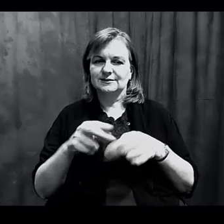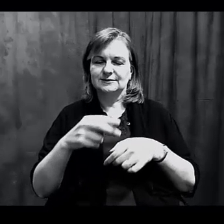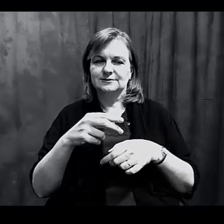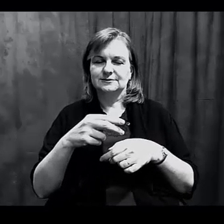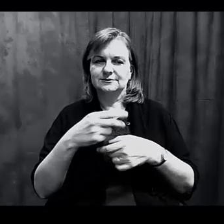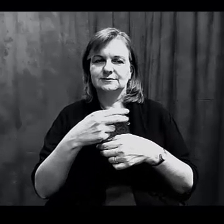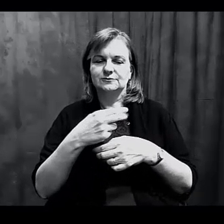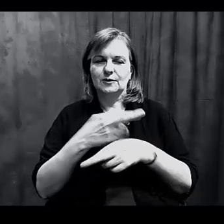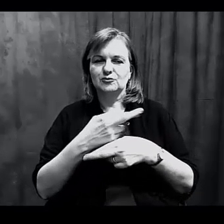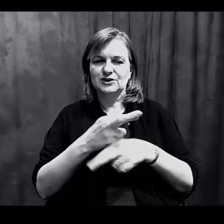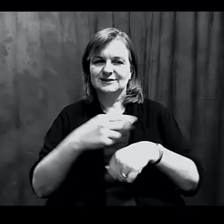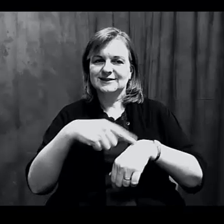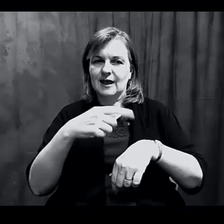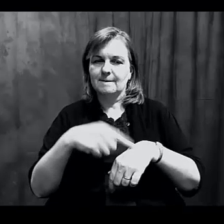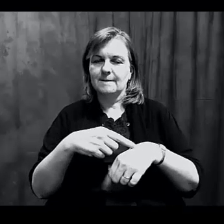in that